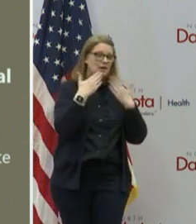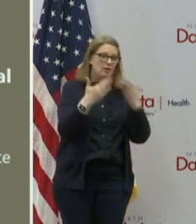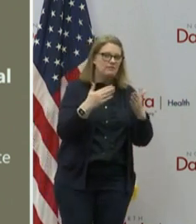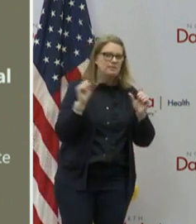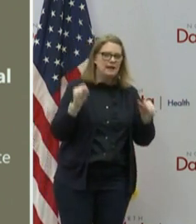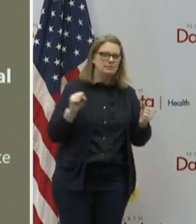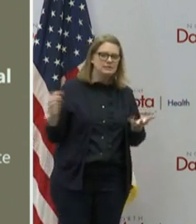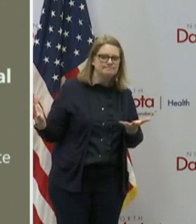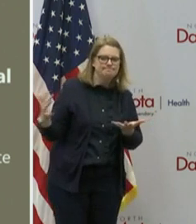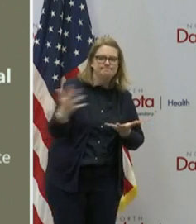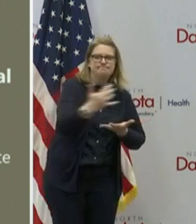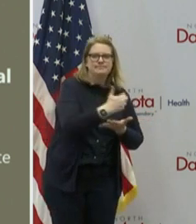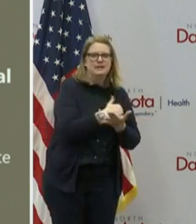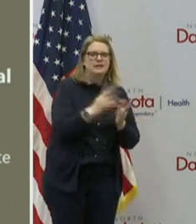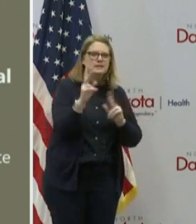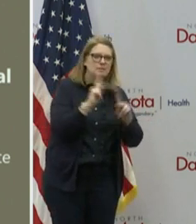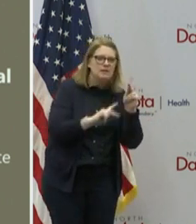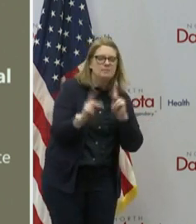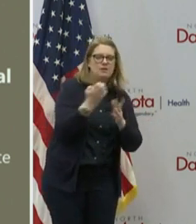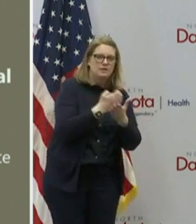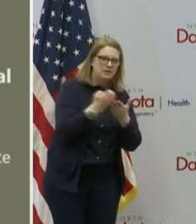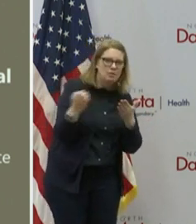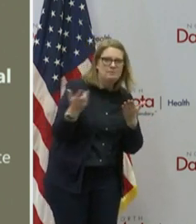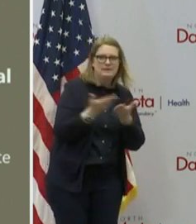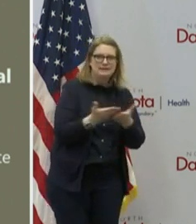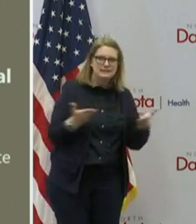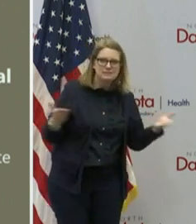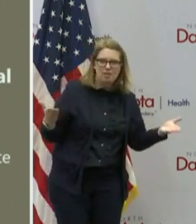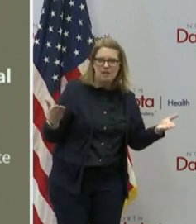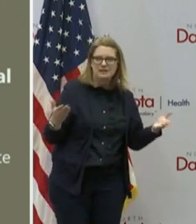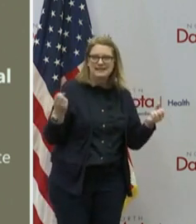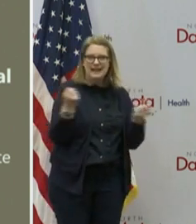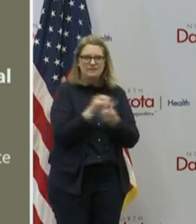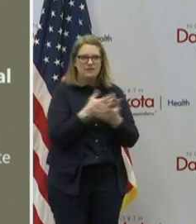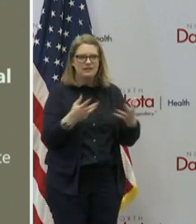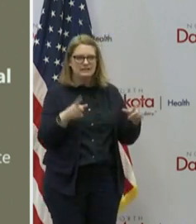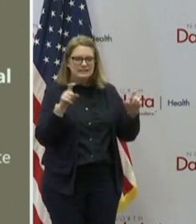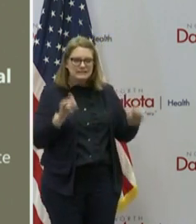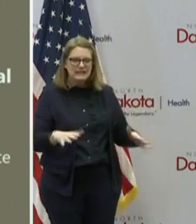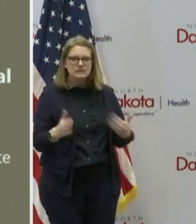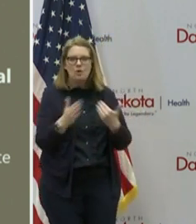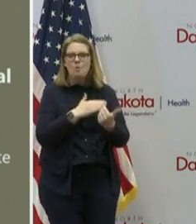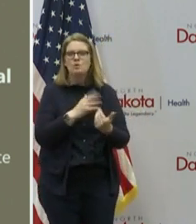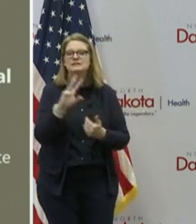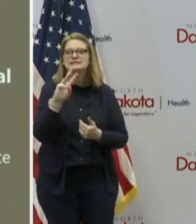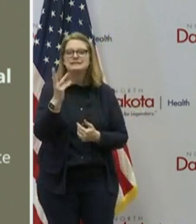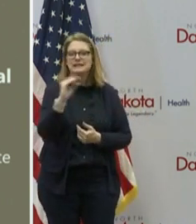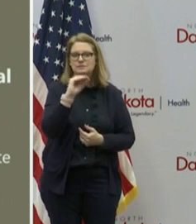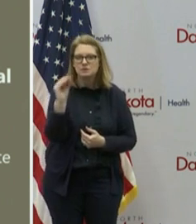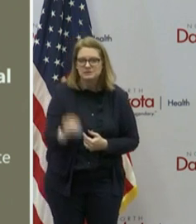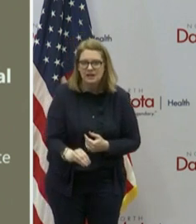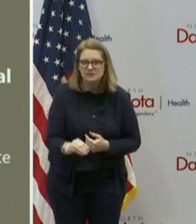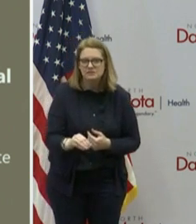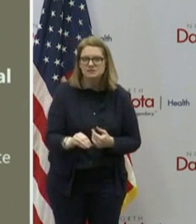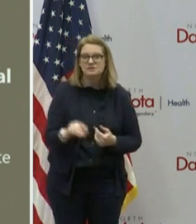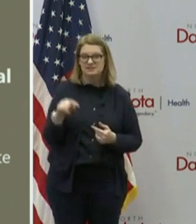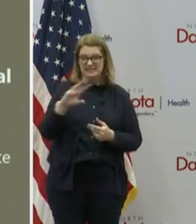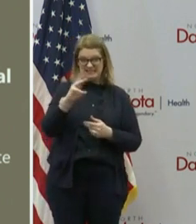THAT. WE ARE FORTUNATE THAT WE'VE BEEN ABLE TO MUSTER THE RESOURCE AND